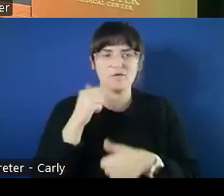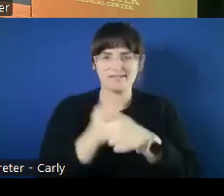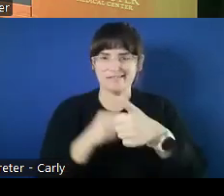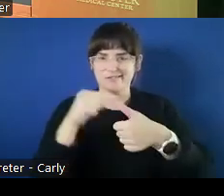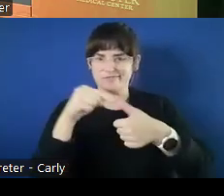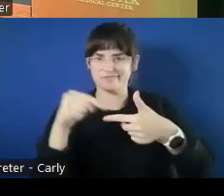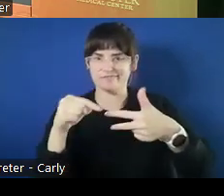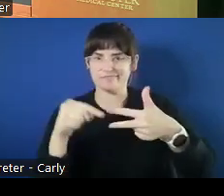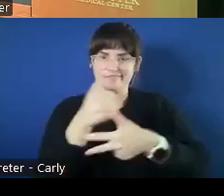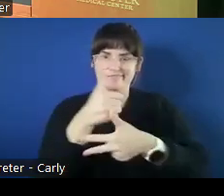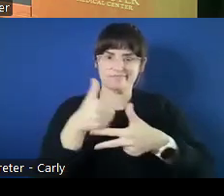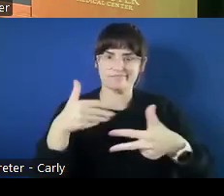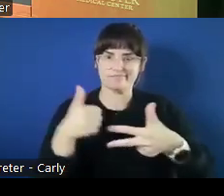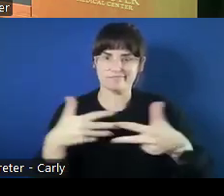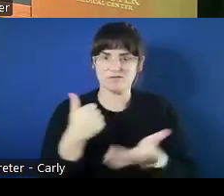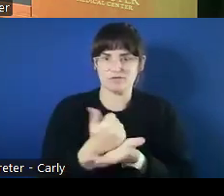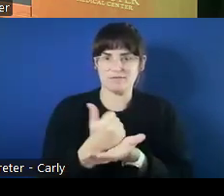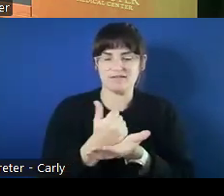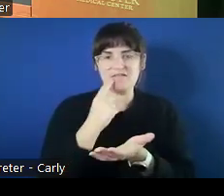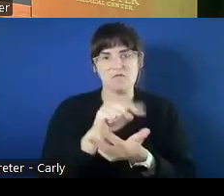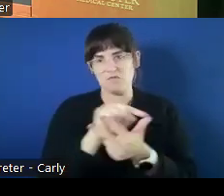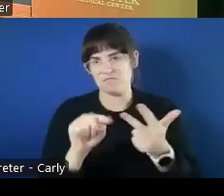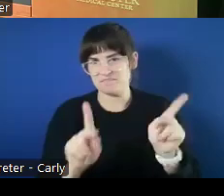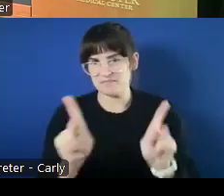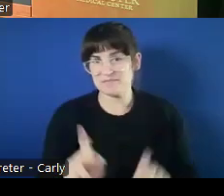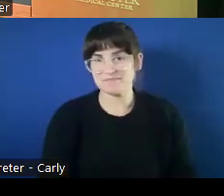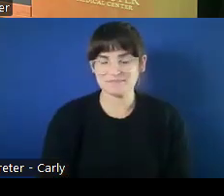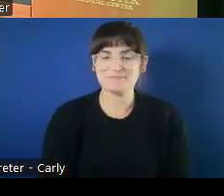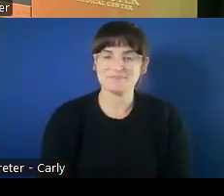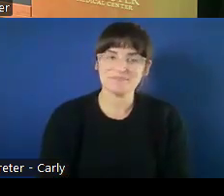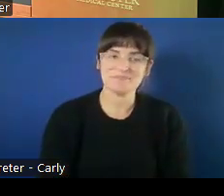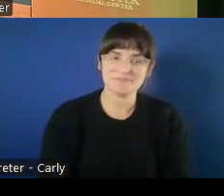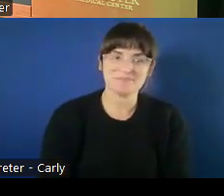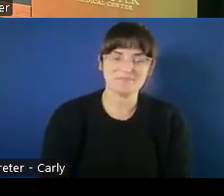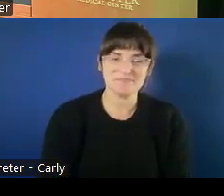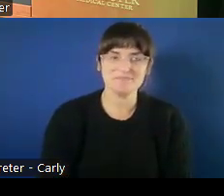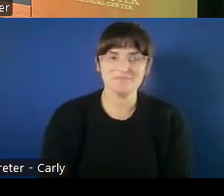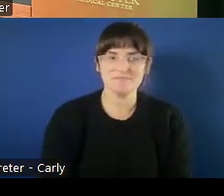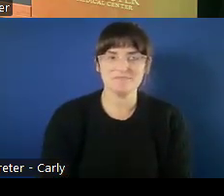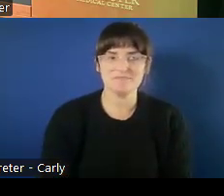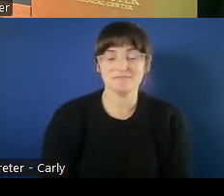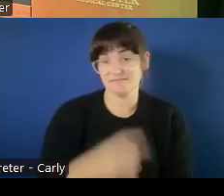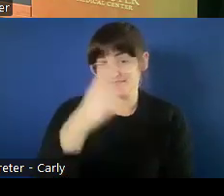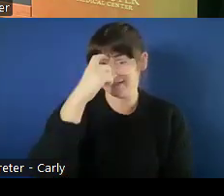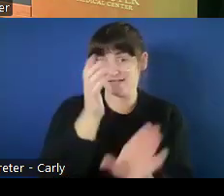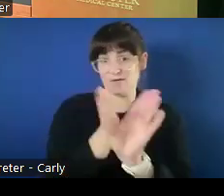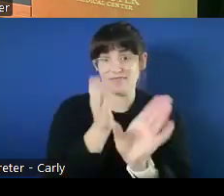uh of treatments for for these for these folks so in terms of psychotherapy in patients with